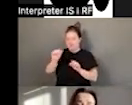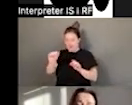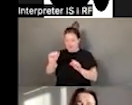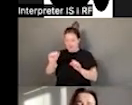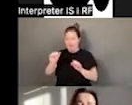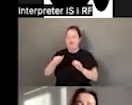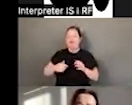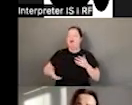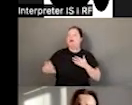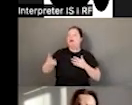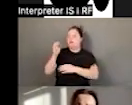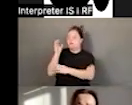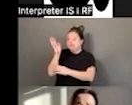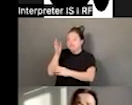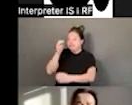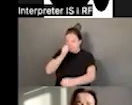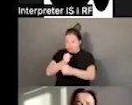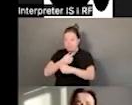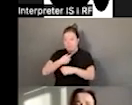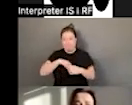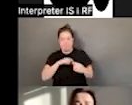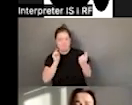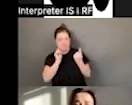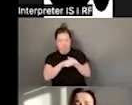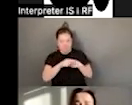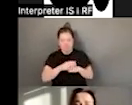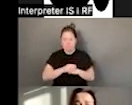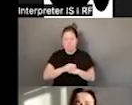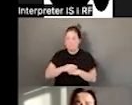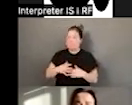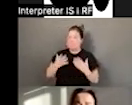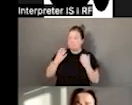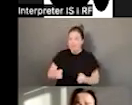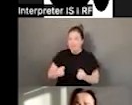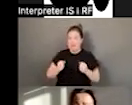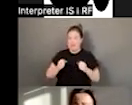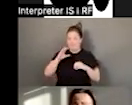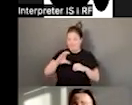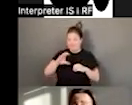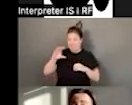We have live captions today and if you please use the CC function in zoom if you